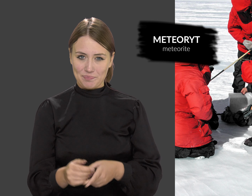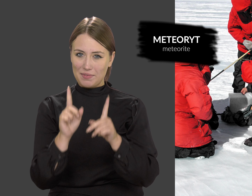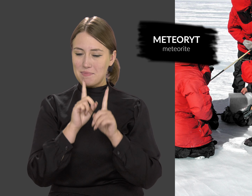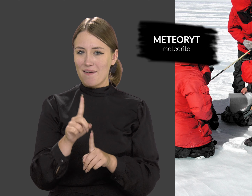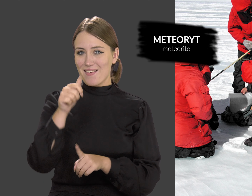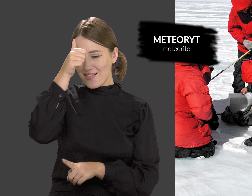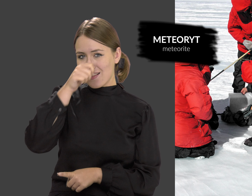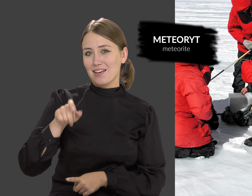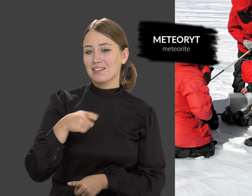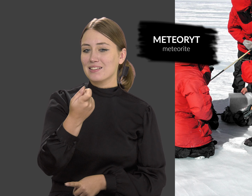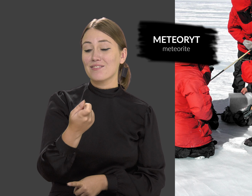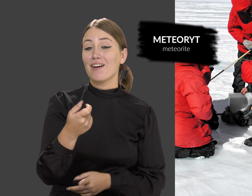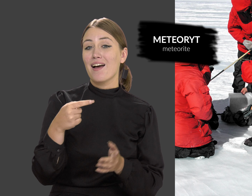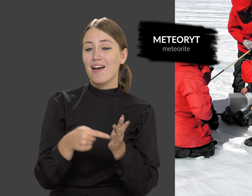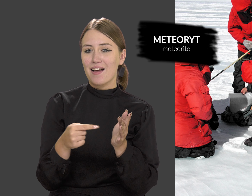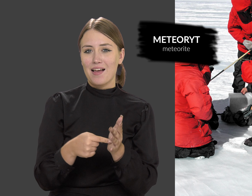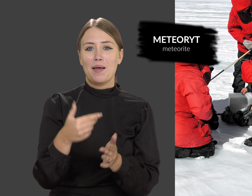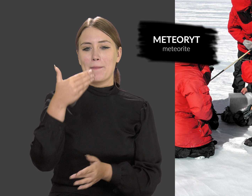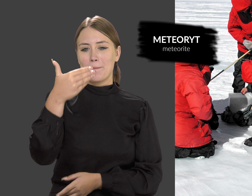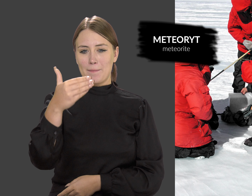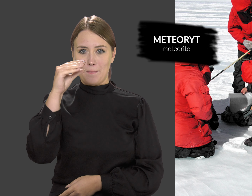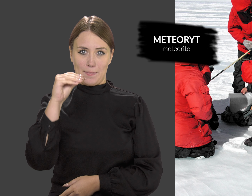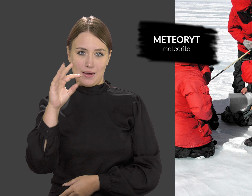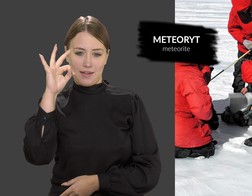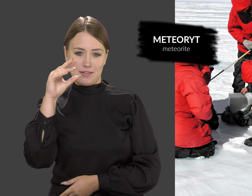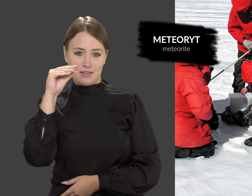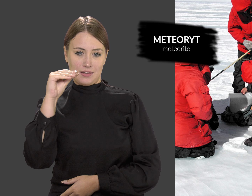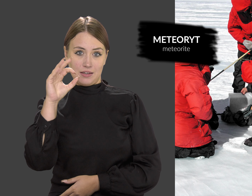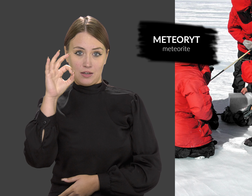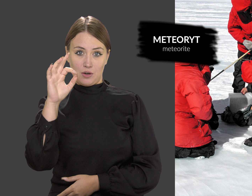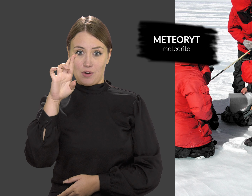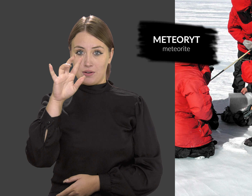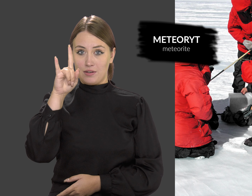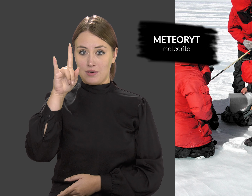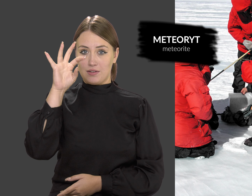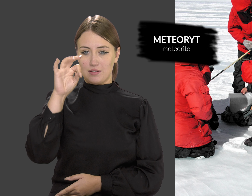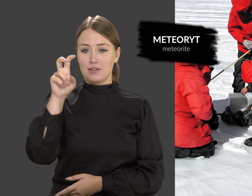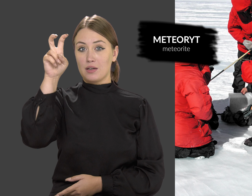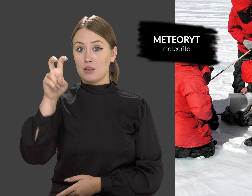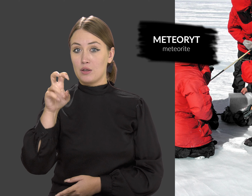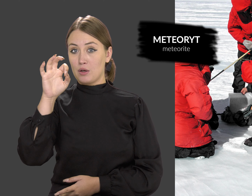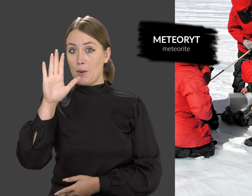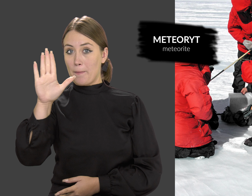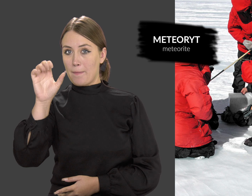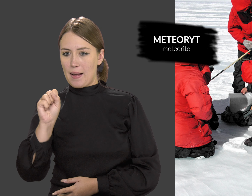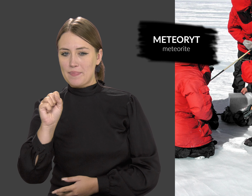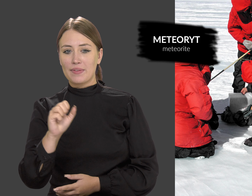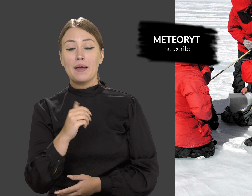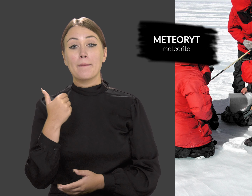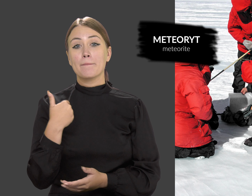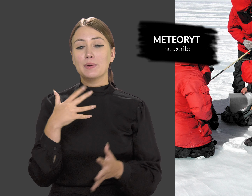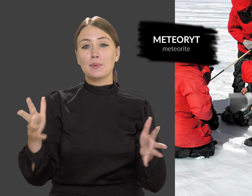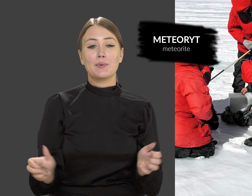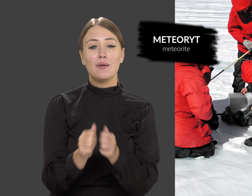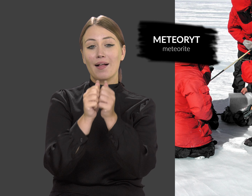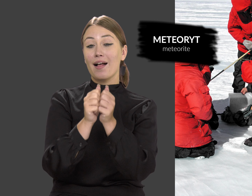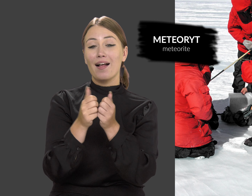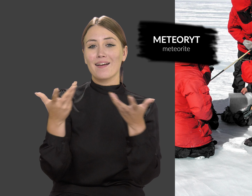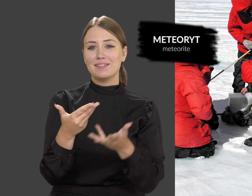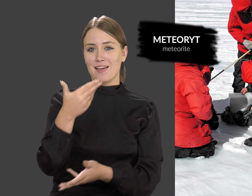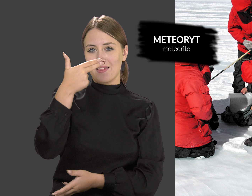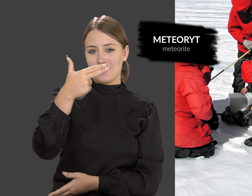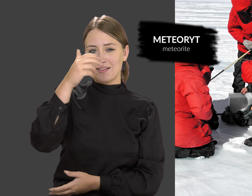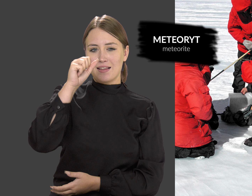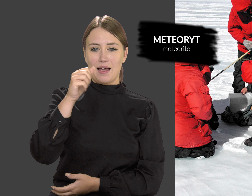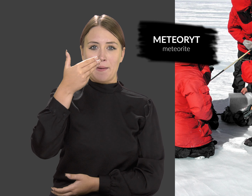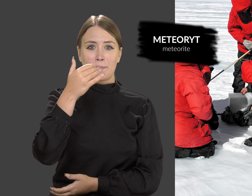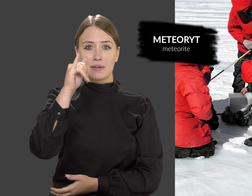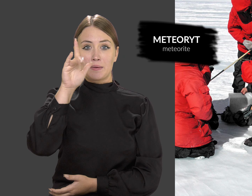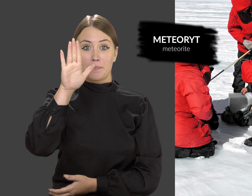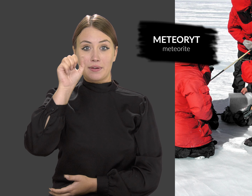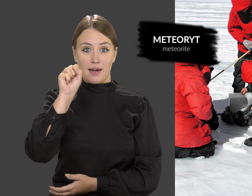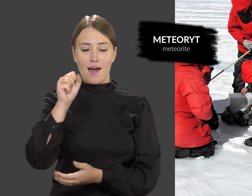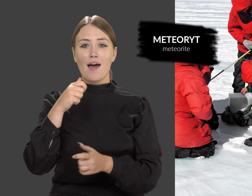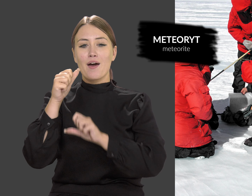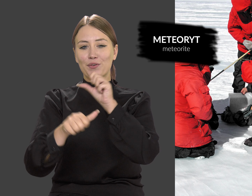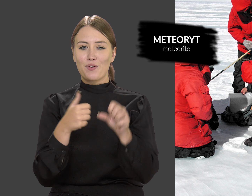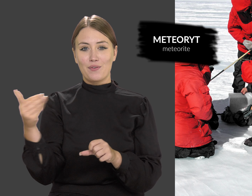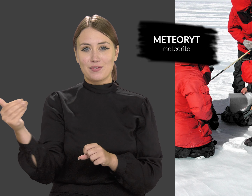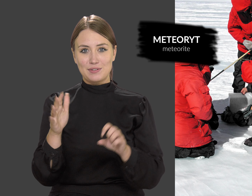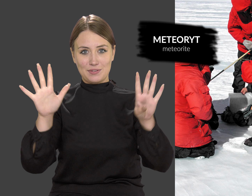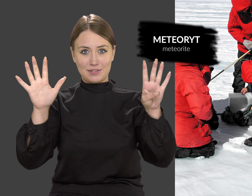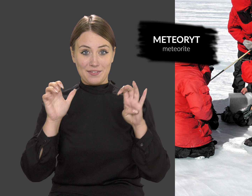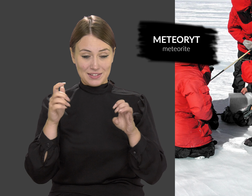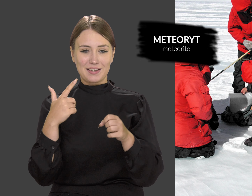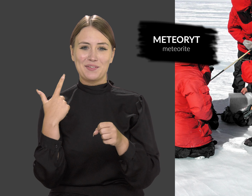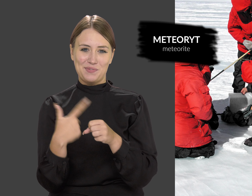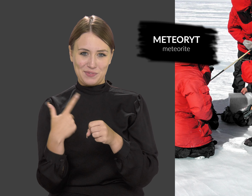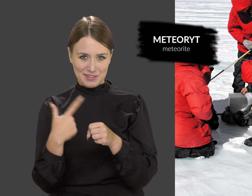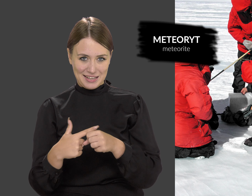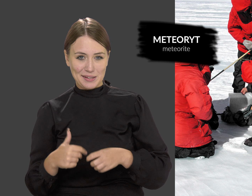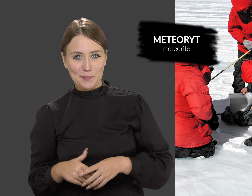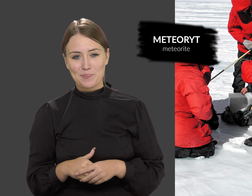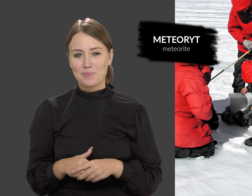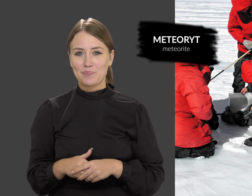It's the so-called Hoba meteorite, found in Namibia in 1920.